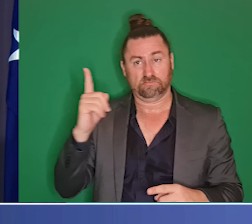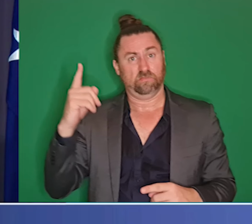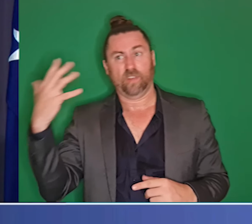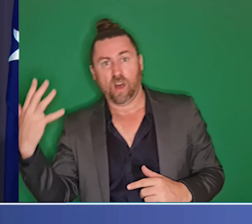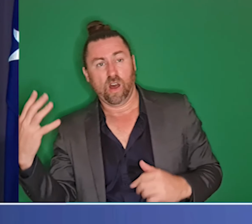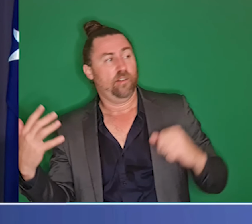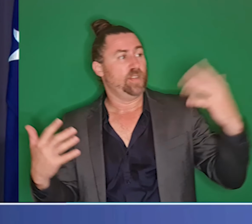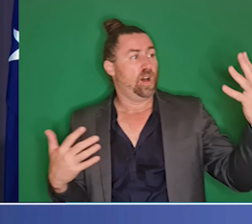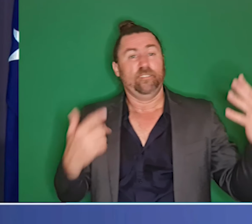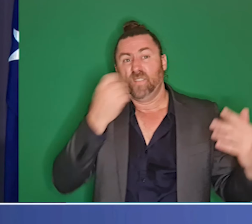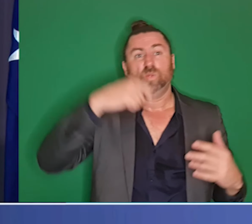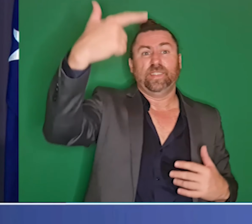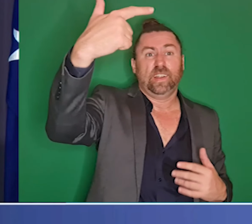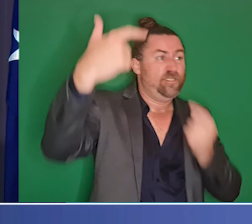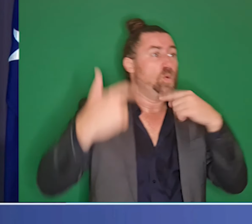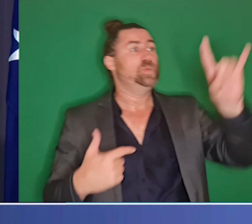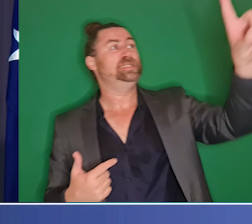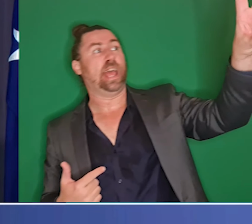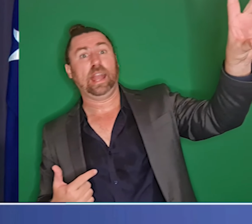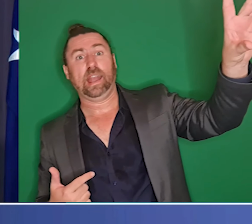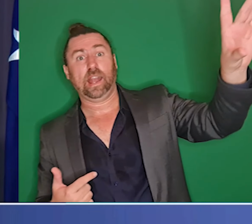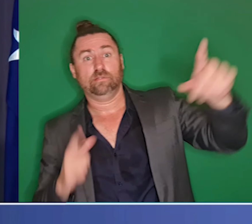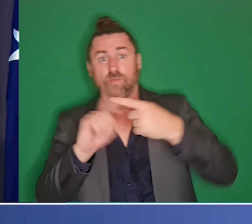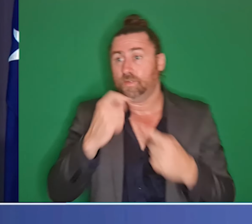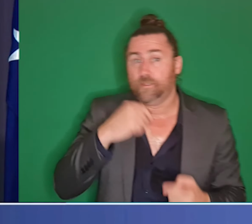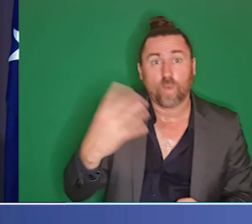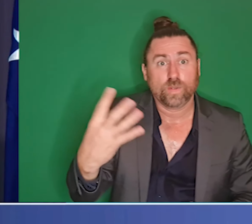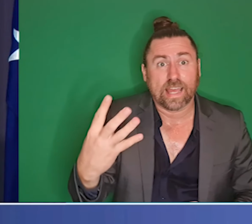But some are at seven. Some are at 10. Some are still at 14.